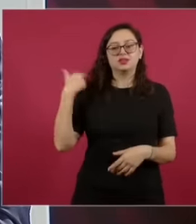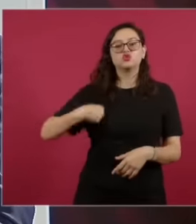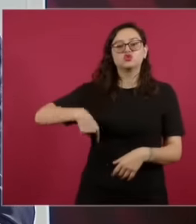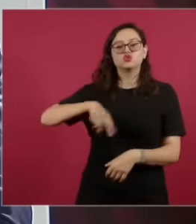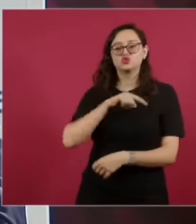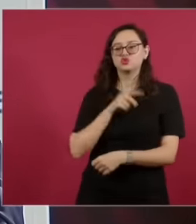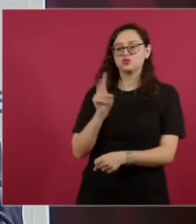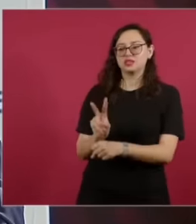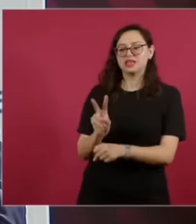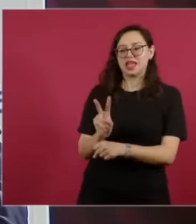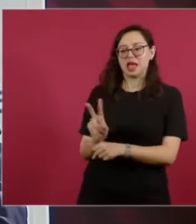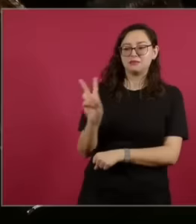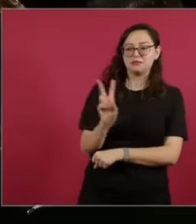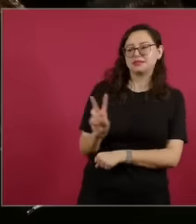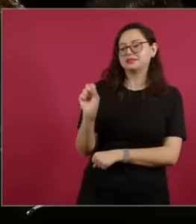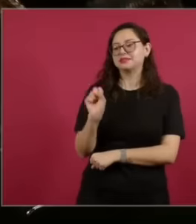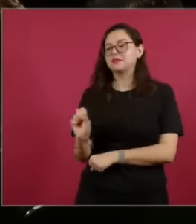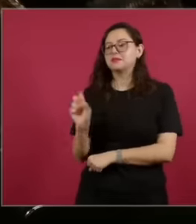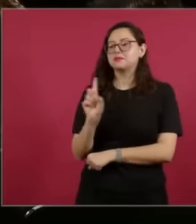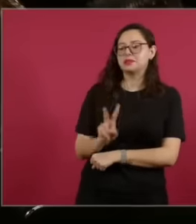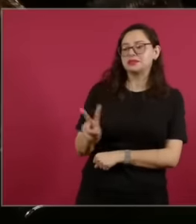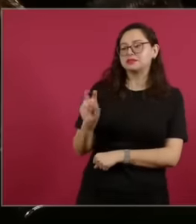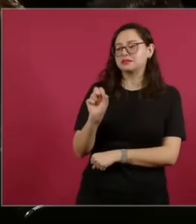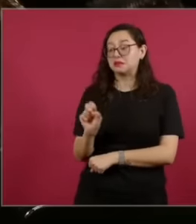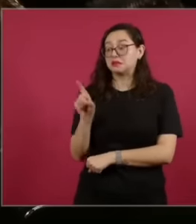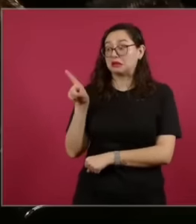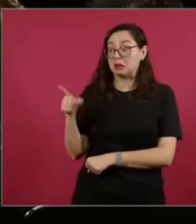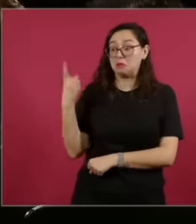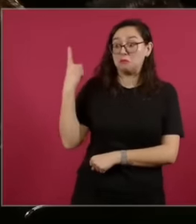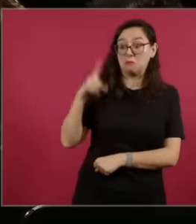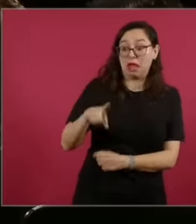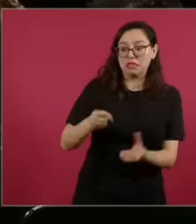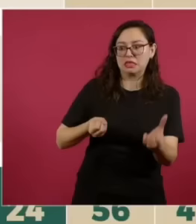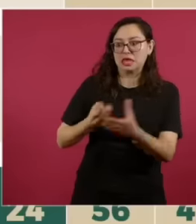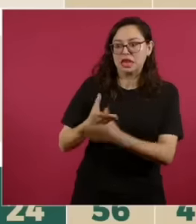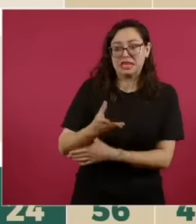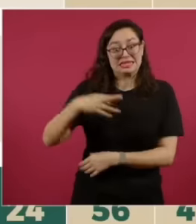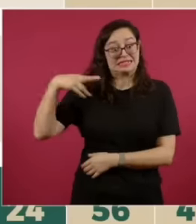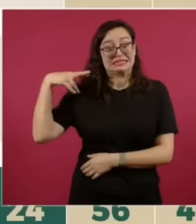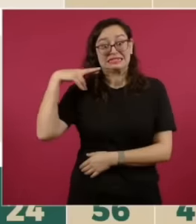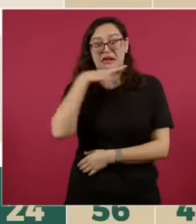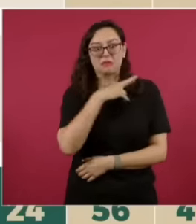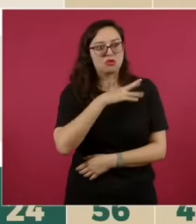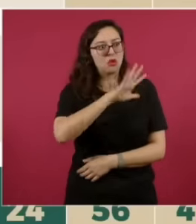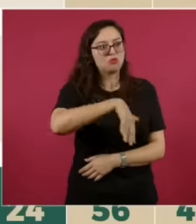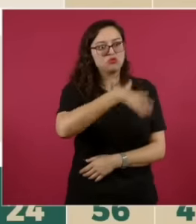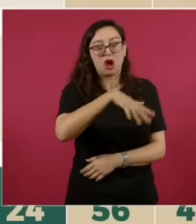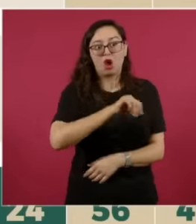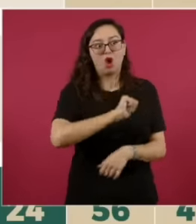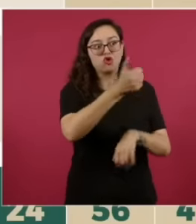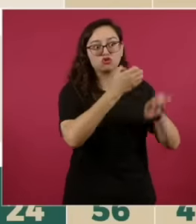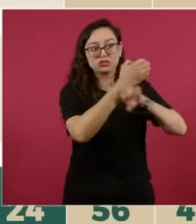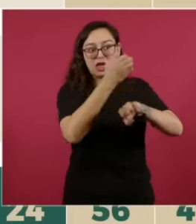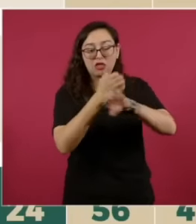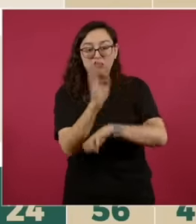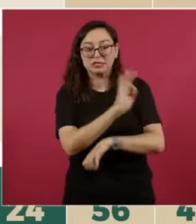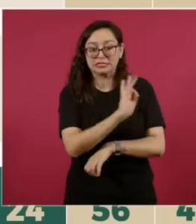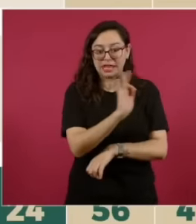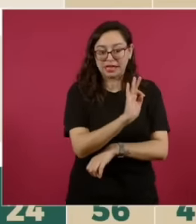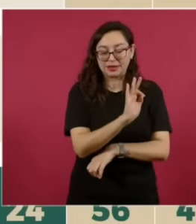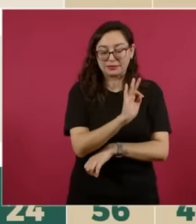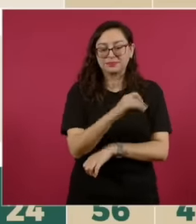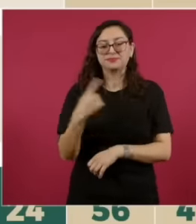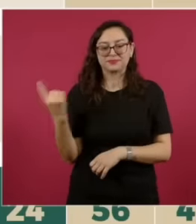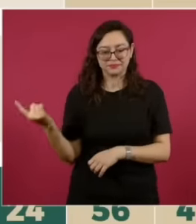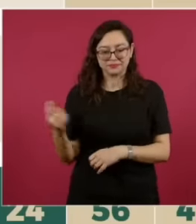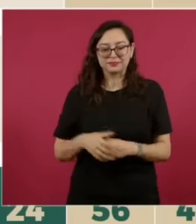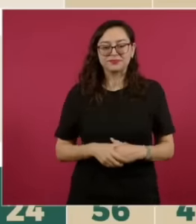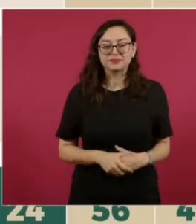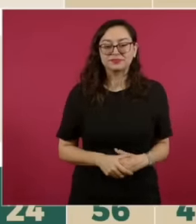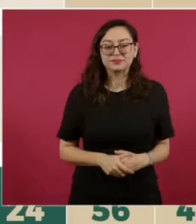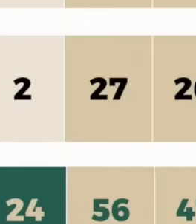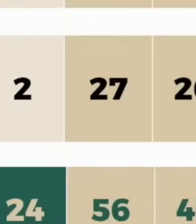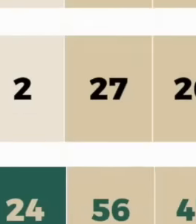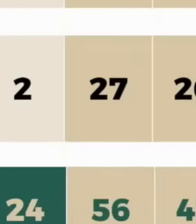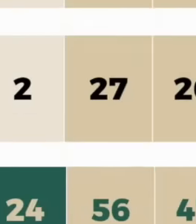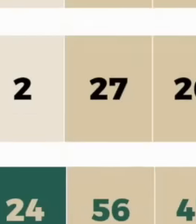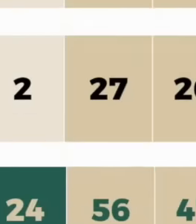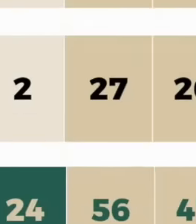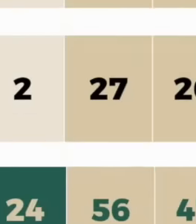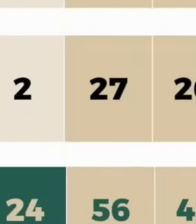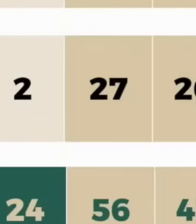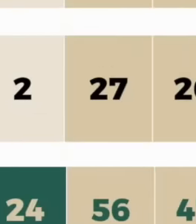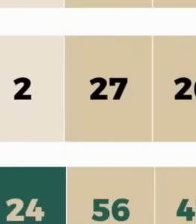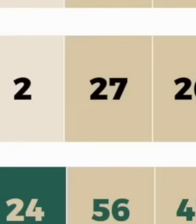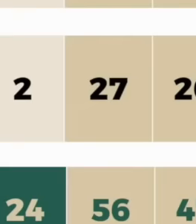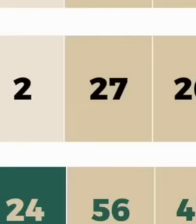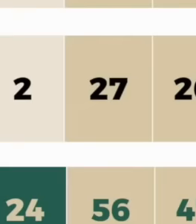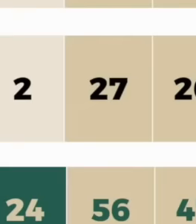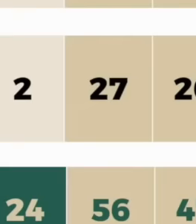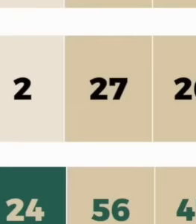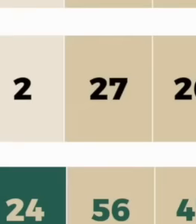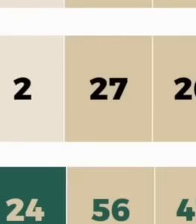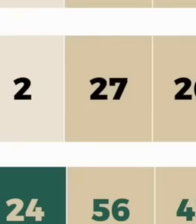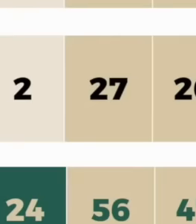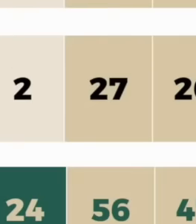arrest warrants in Others eh in other federative entities in states of common jurisdiction and no